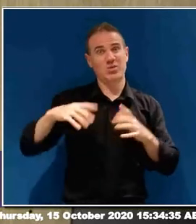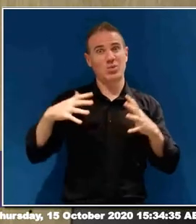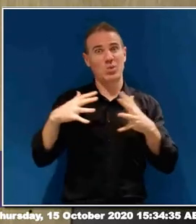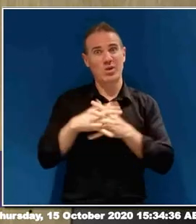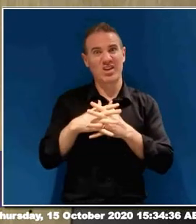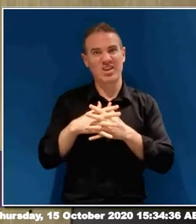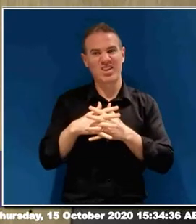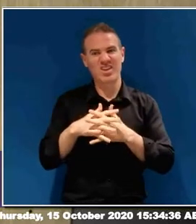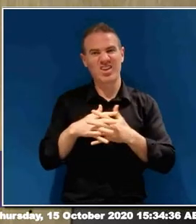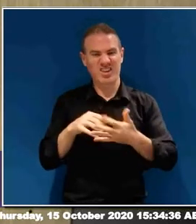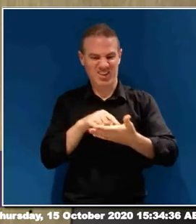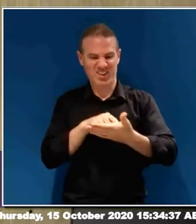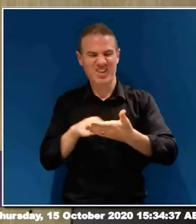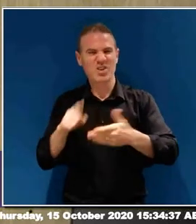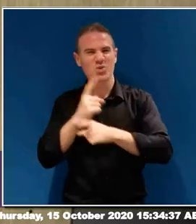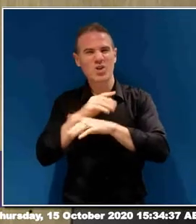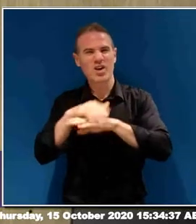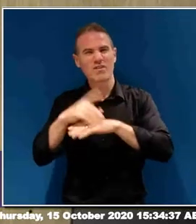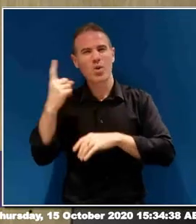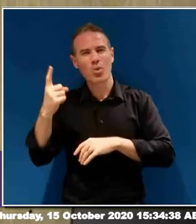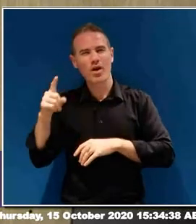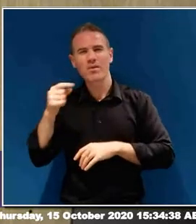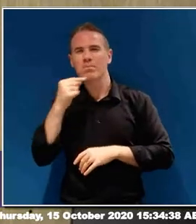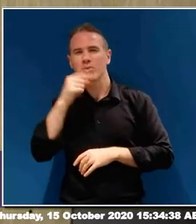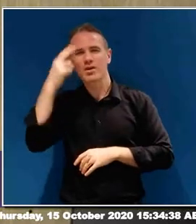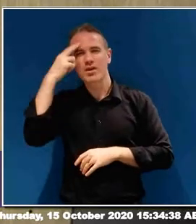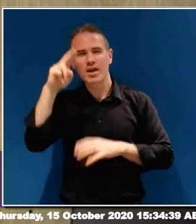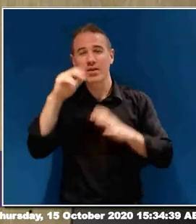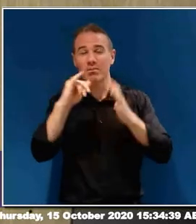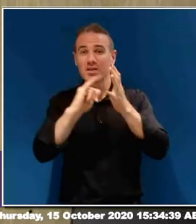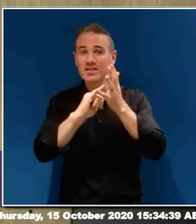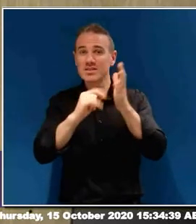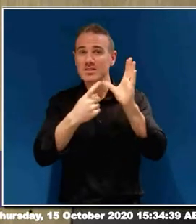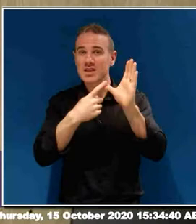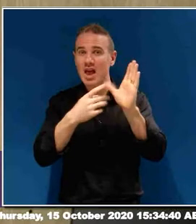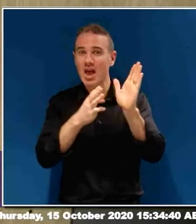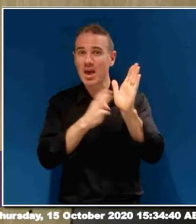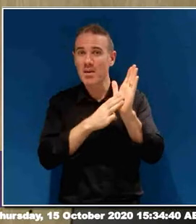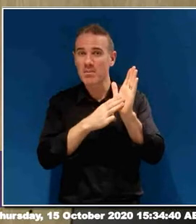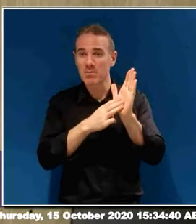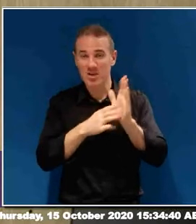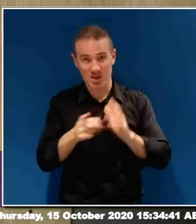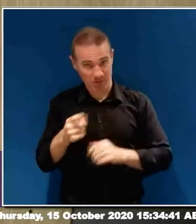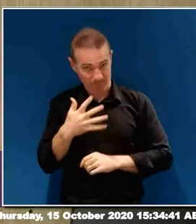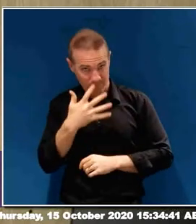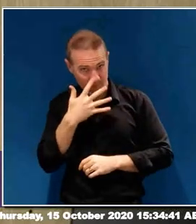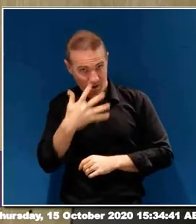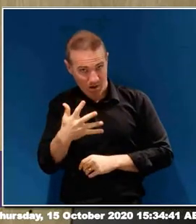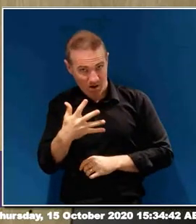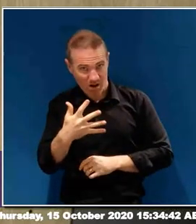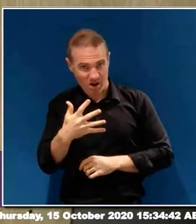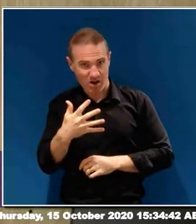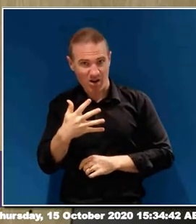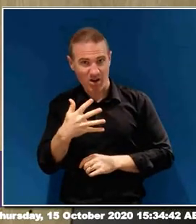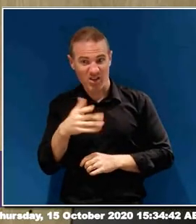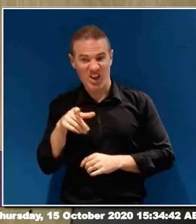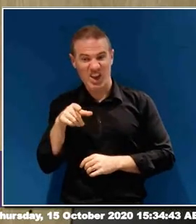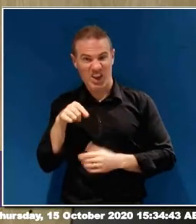Now, where did that come from? So a 5-year-old deliberately kicking their teacher in a knee that the teacher,